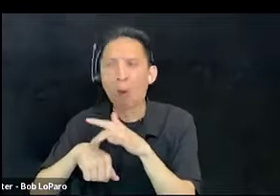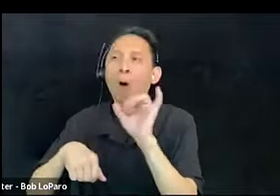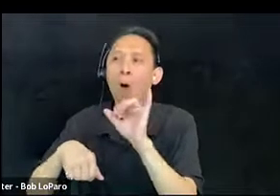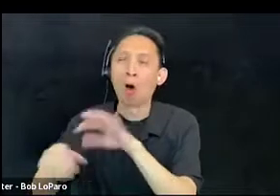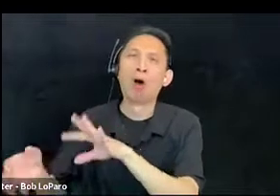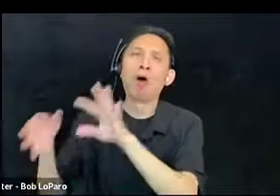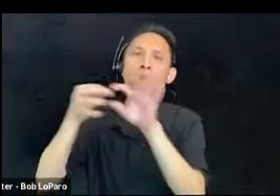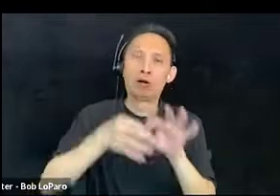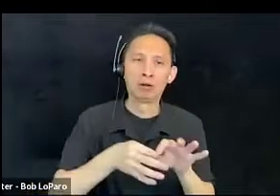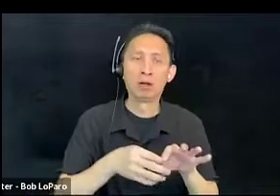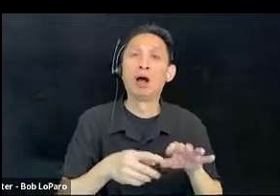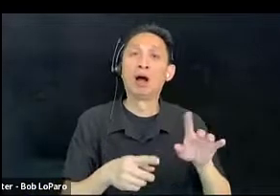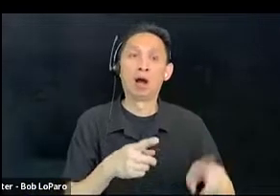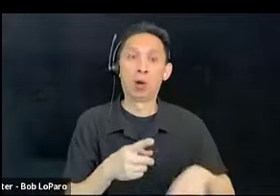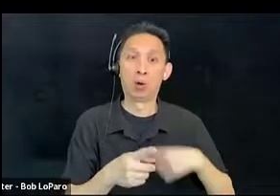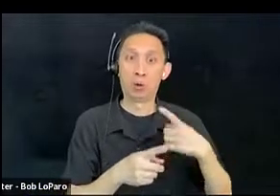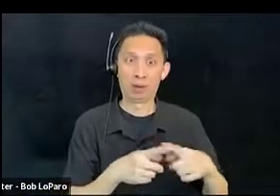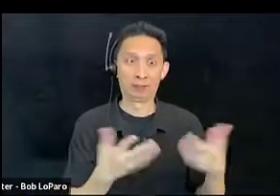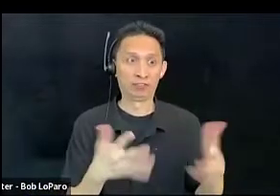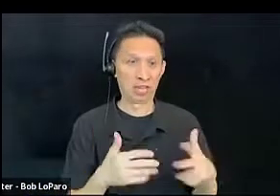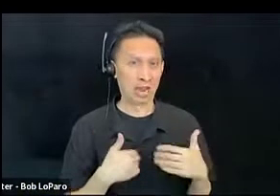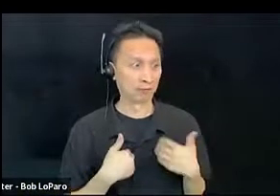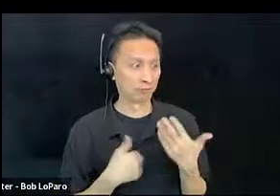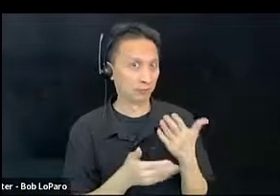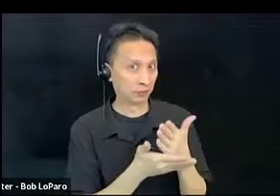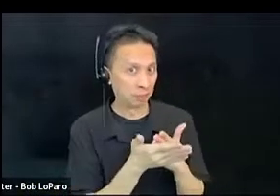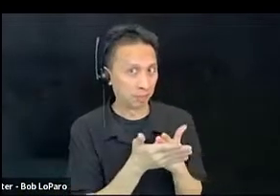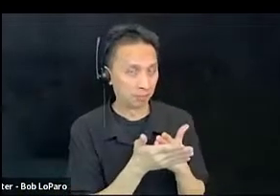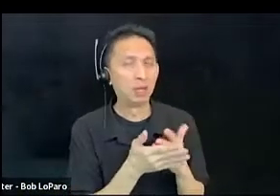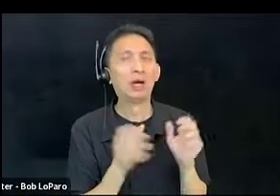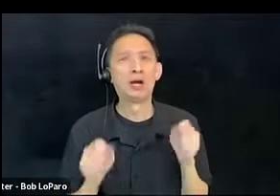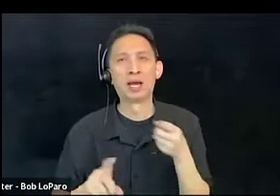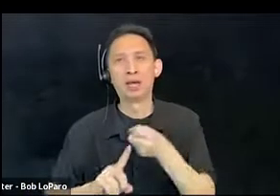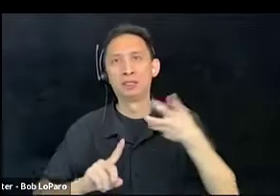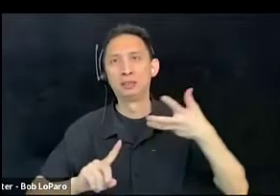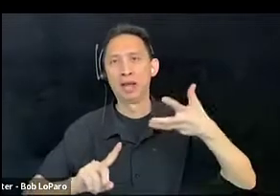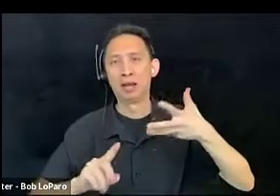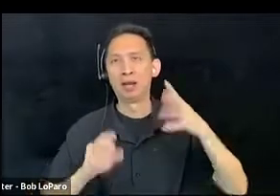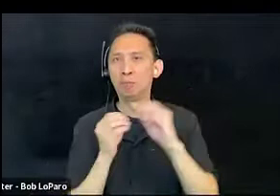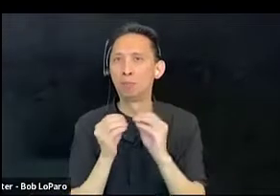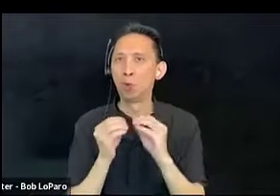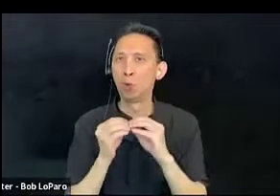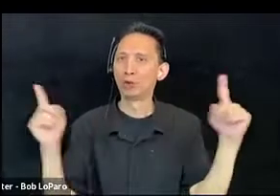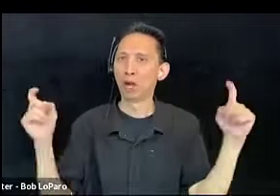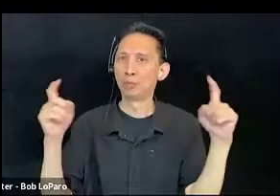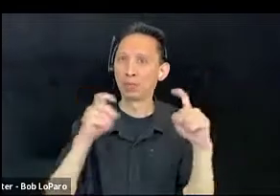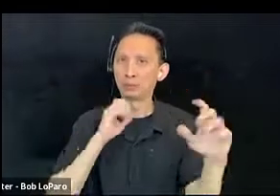to start to build some more complex communication systems. And I'll give you examples of that.